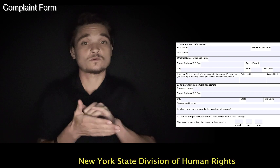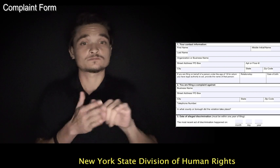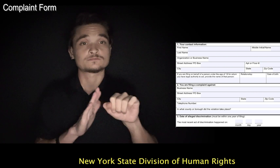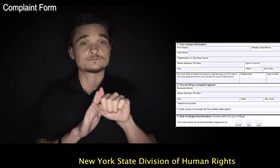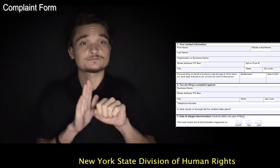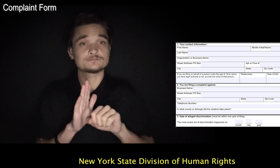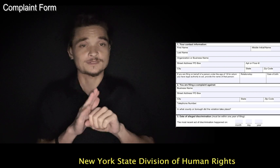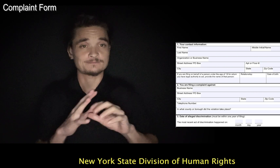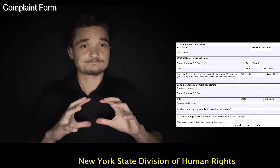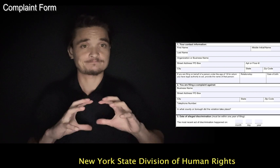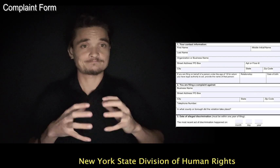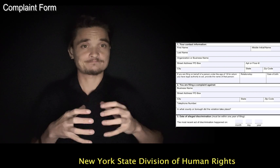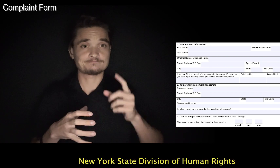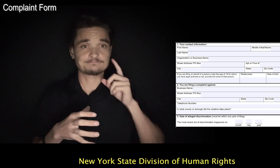New York State Division of Human Rights